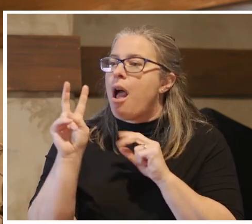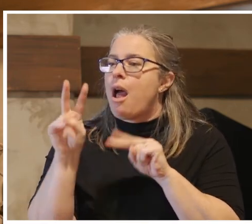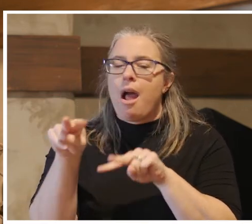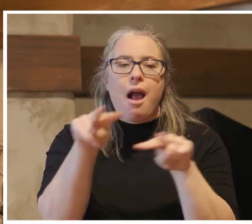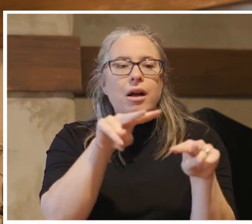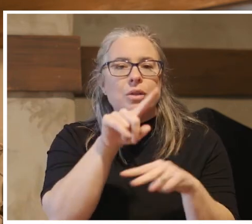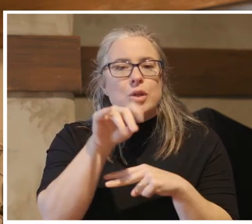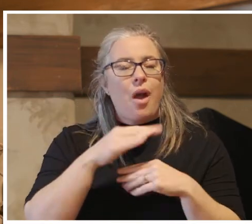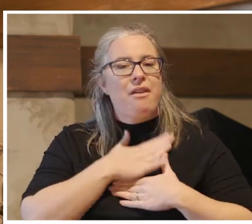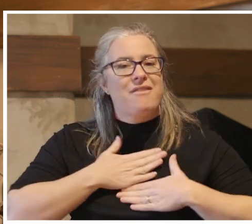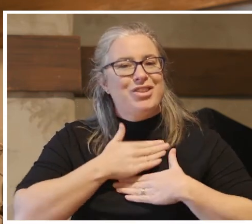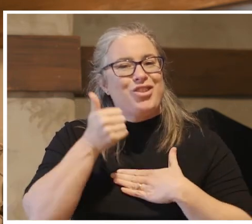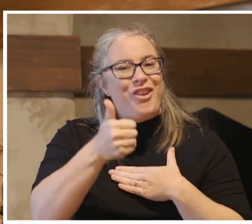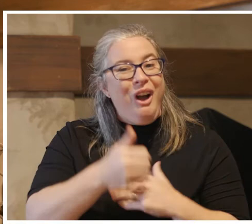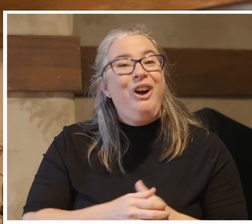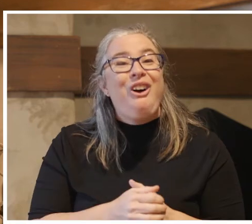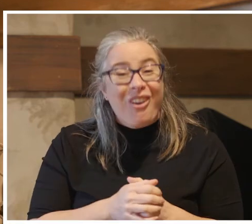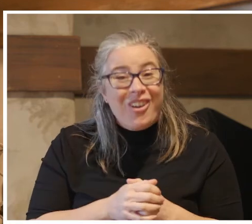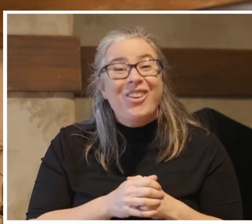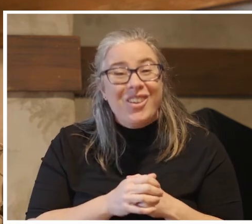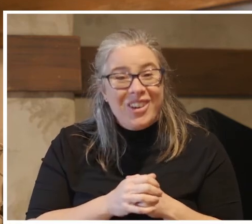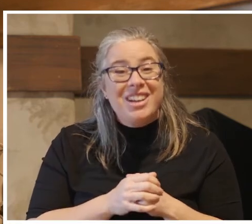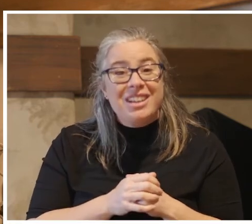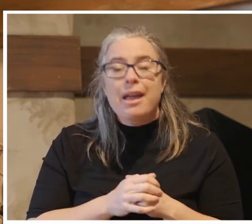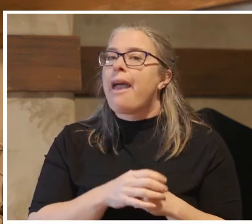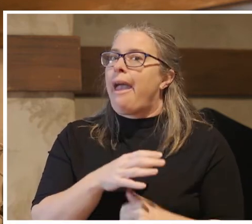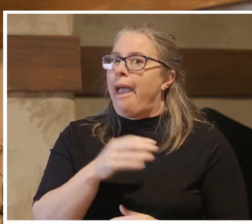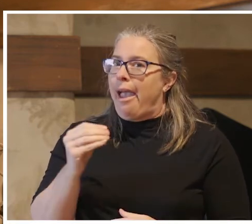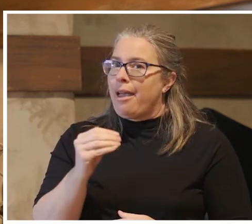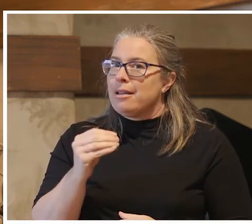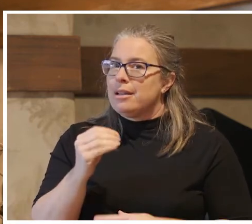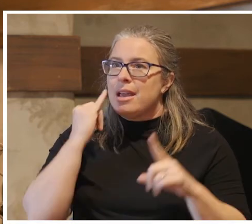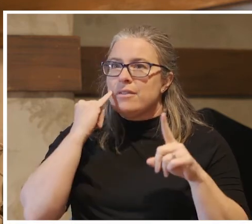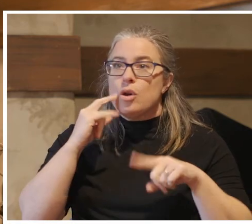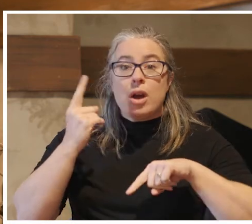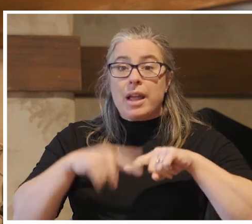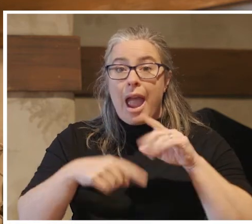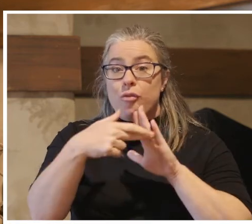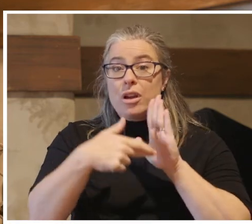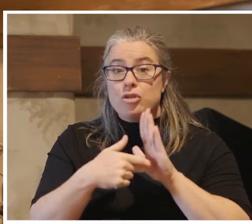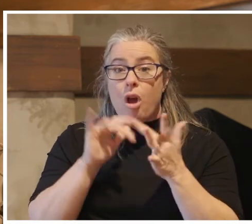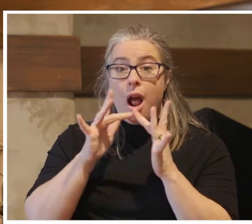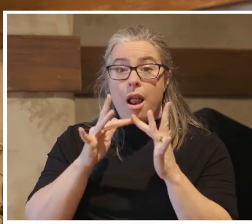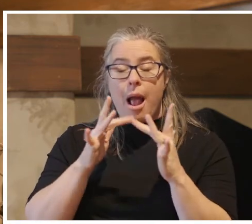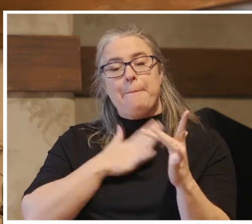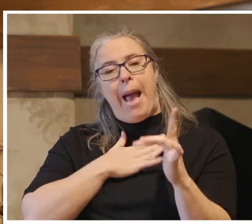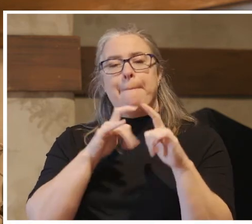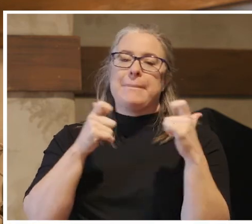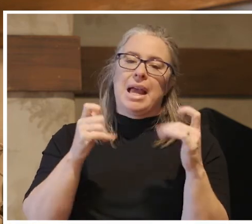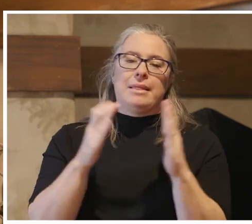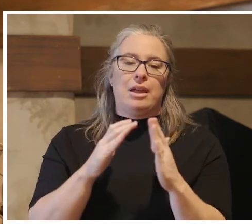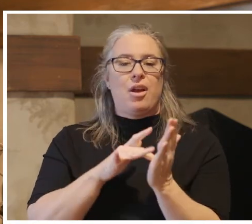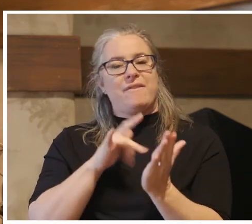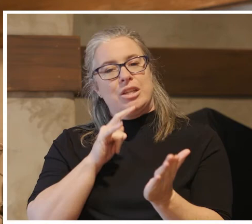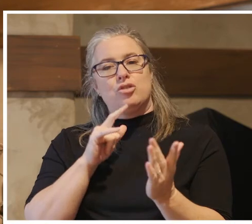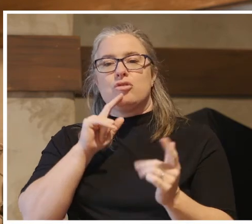and have an adventure of your own! And if you're not able to register on mybiglittleadventure.org,